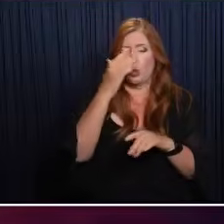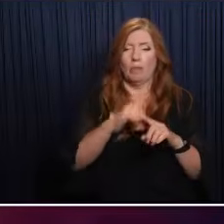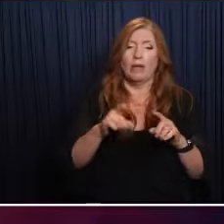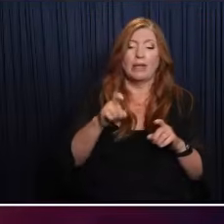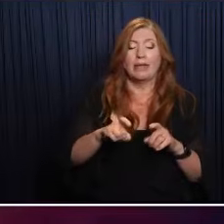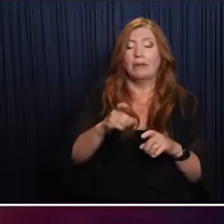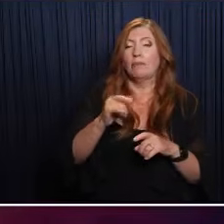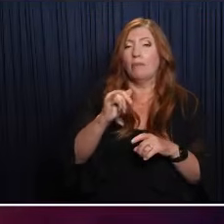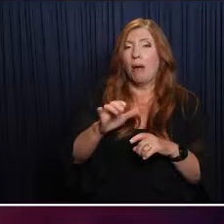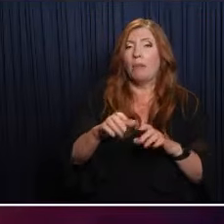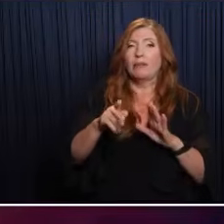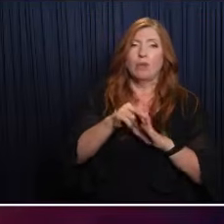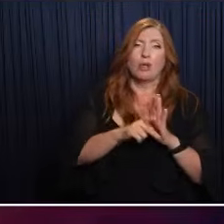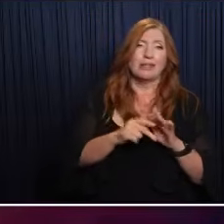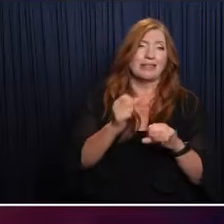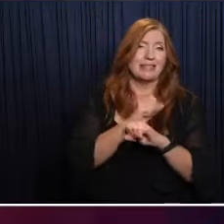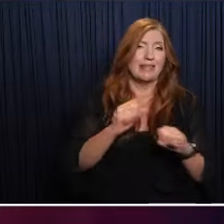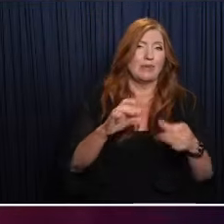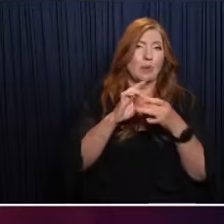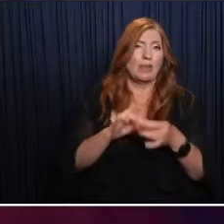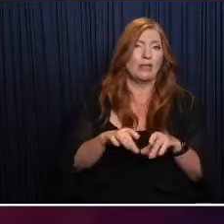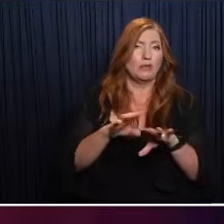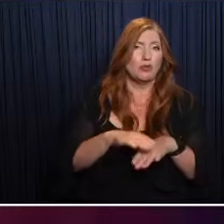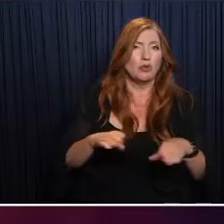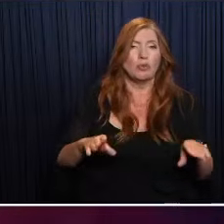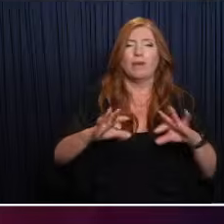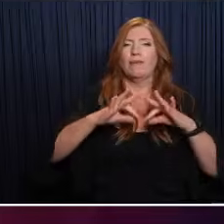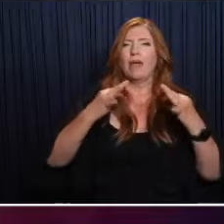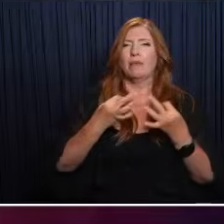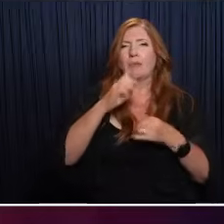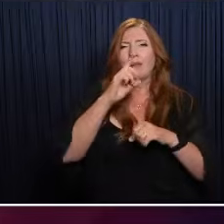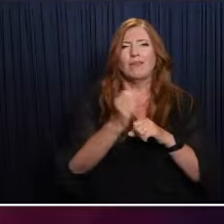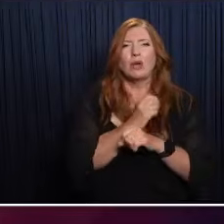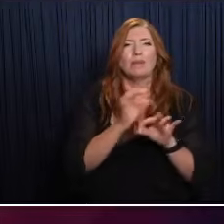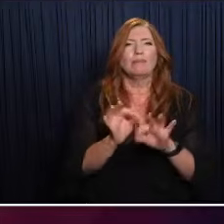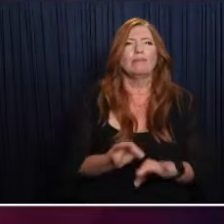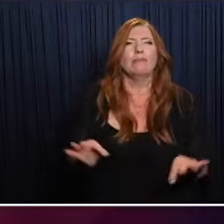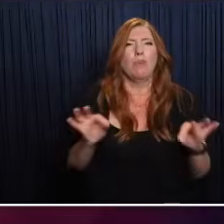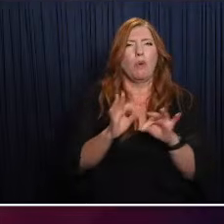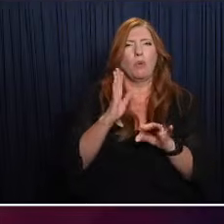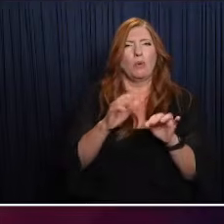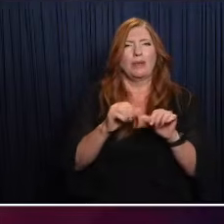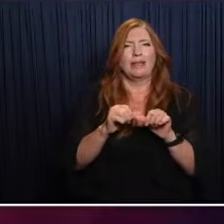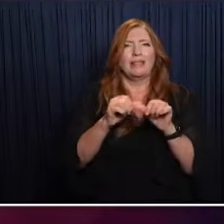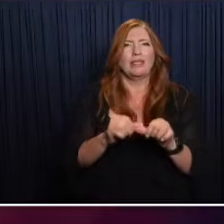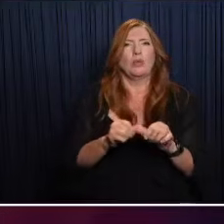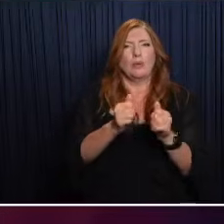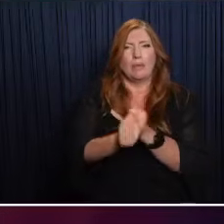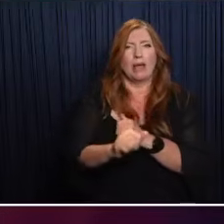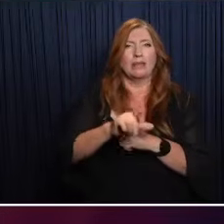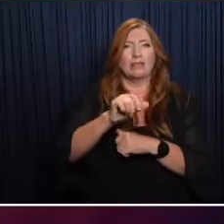INTERNET WAS. WHEN YOU LOOK AT AI, WE NEED PUBLIC POLICY AND SAFETY WHEN IT COMES TO OUR CHILDREN AND